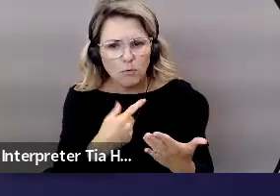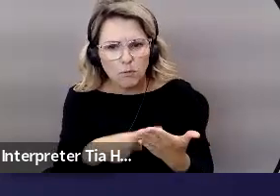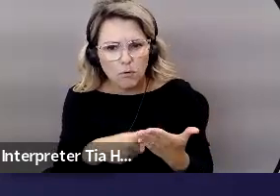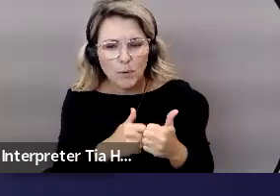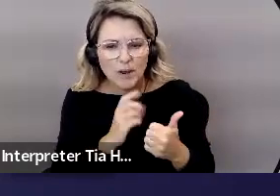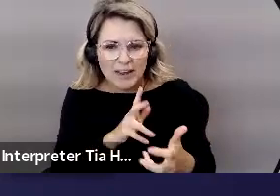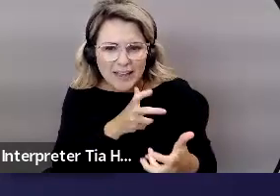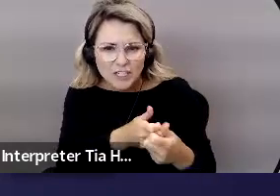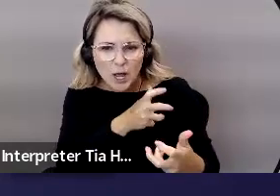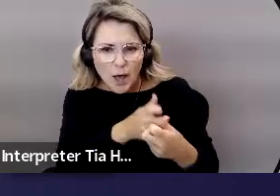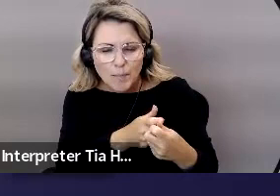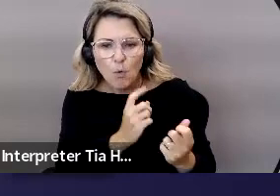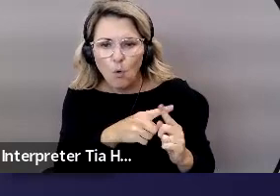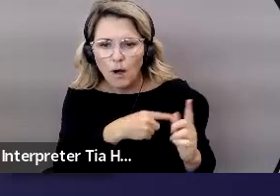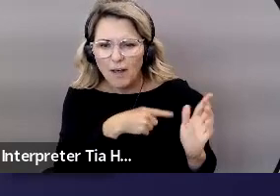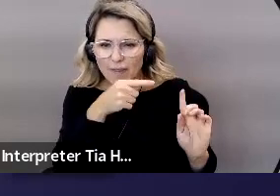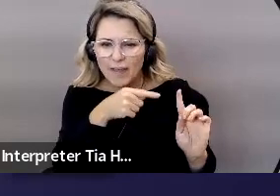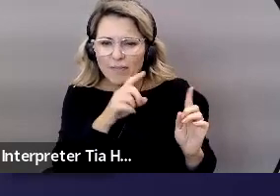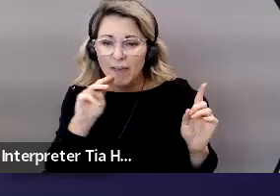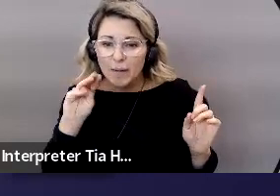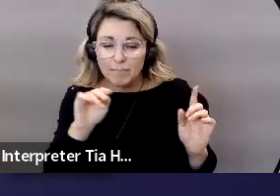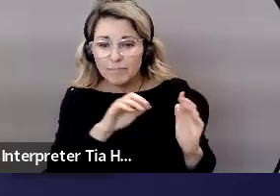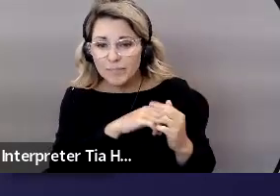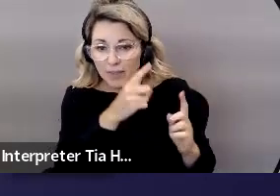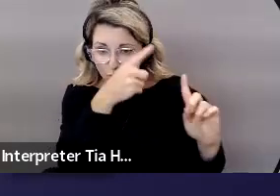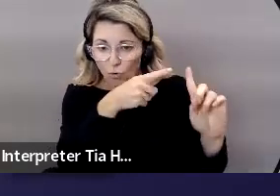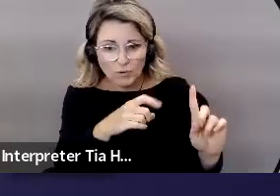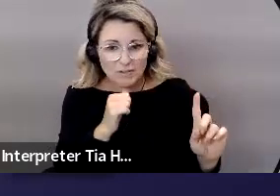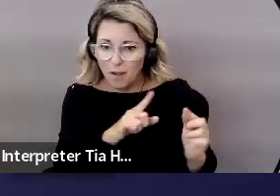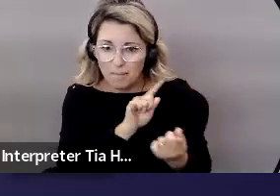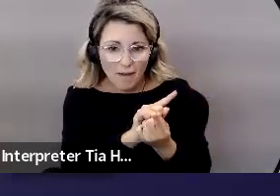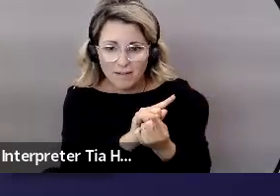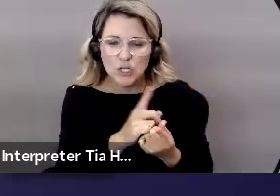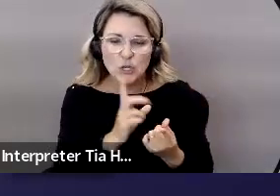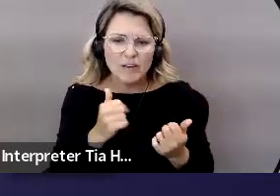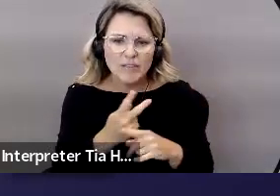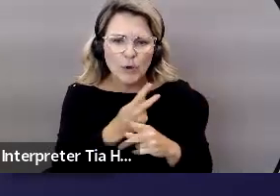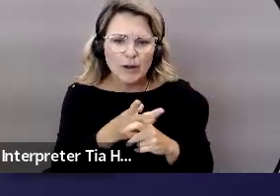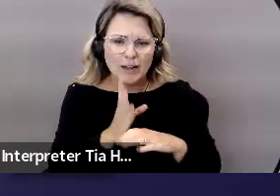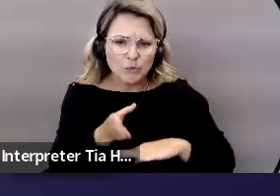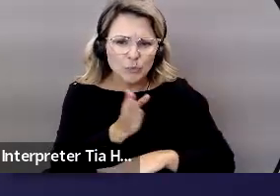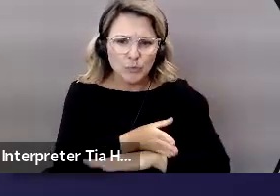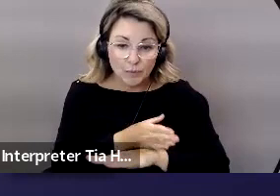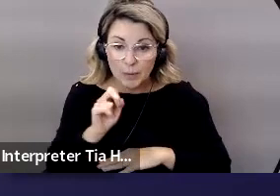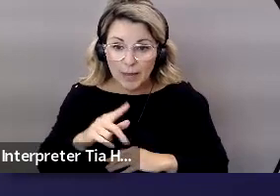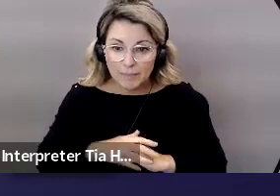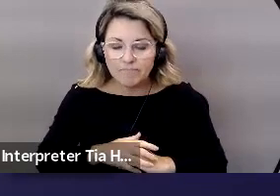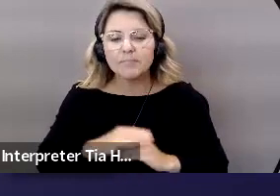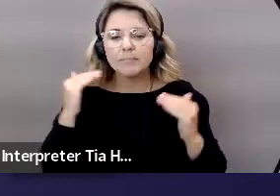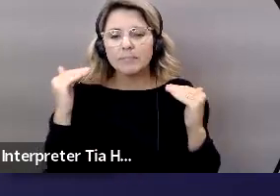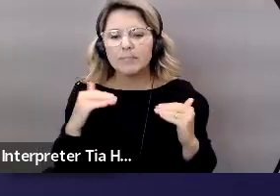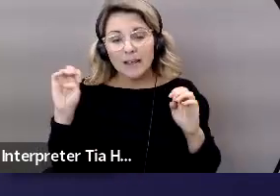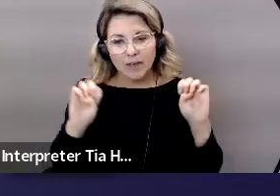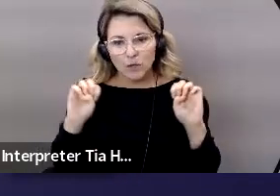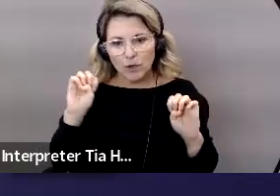different elements of the plan. The evaluation also becomes really critical, and I don't want to